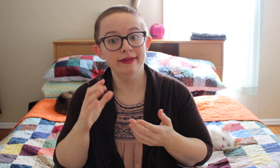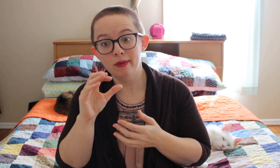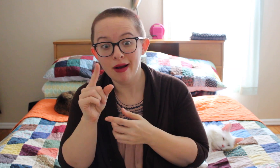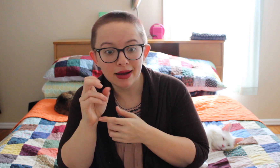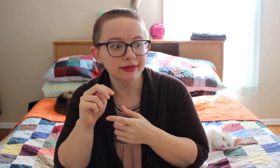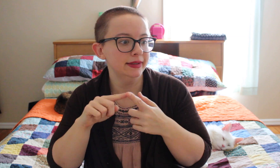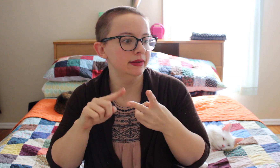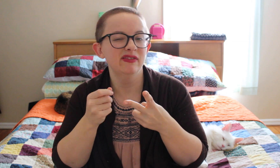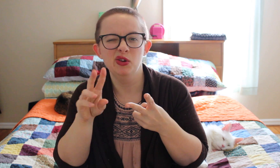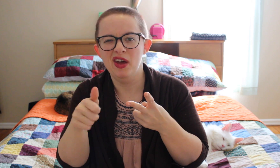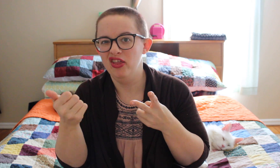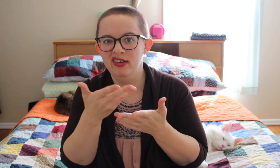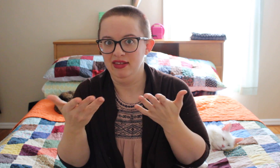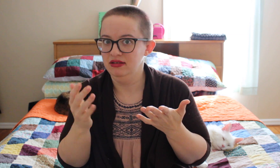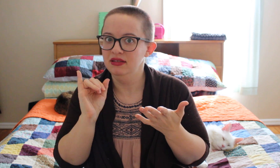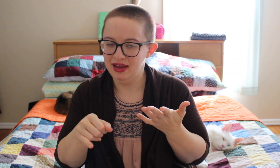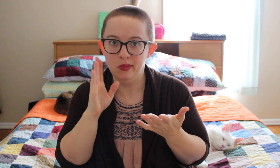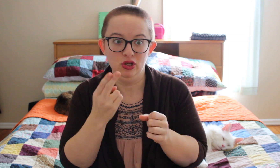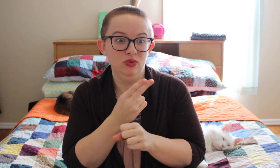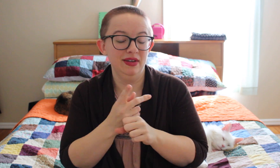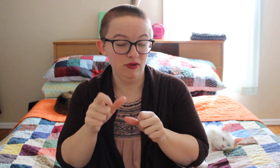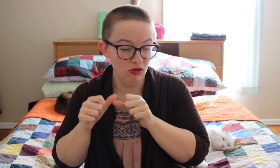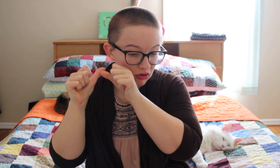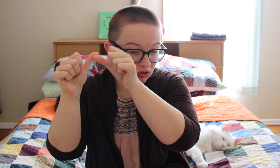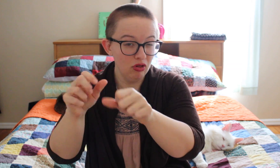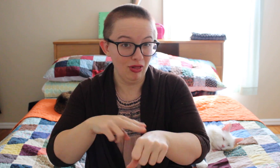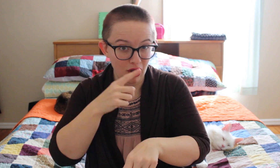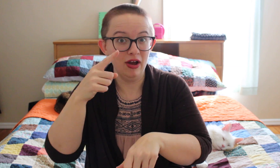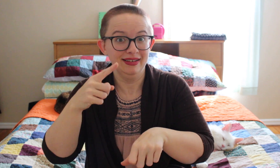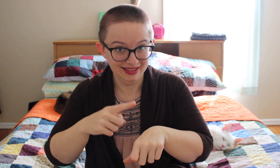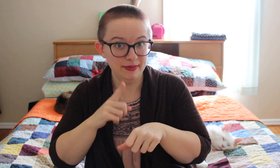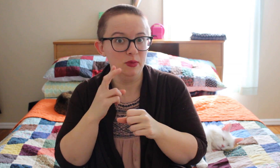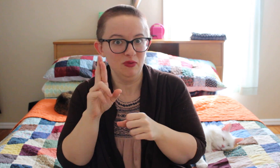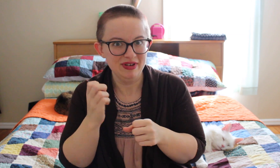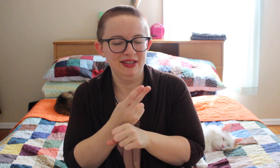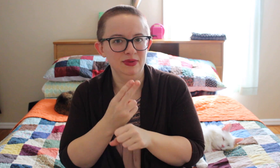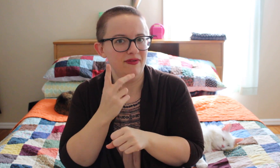With cloth diapers, usually it's like cotton or other things like that that you can use for a long time